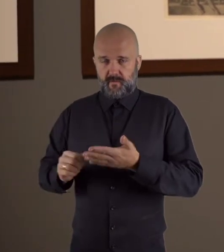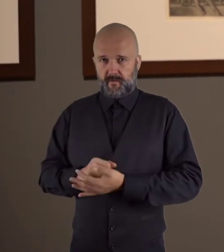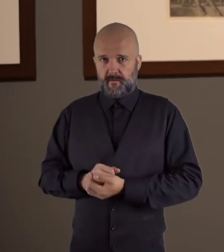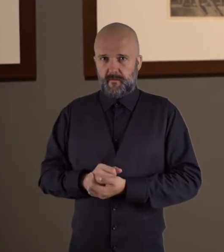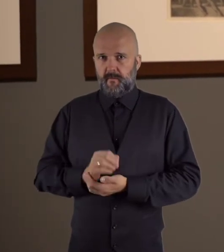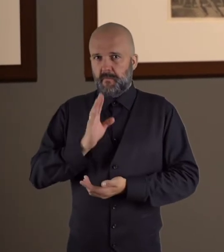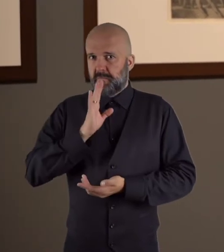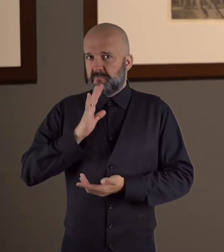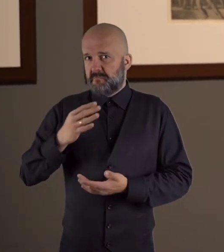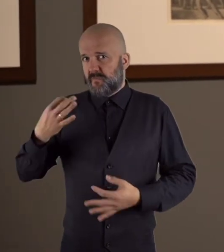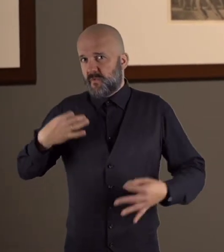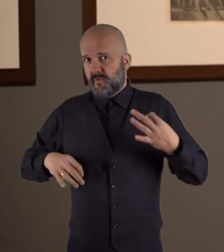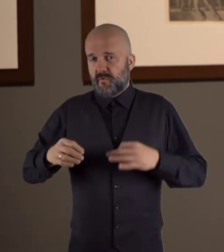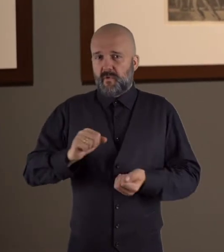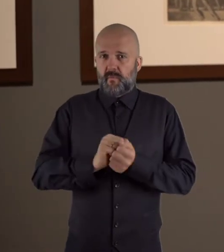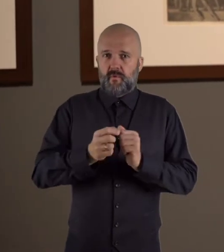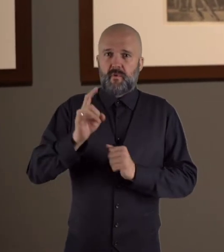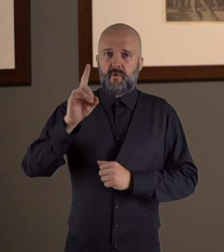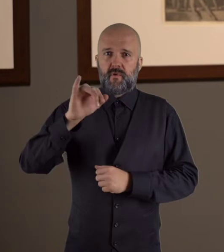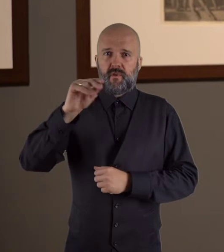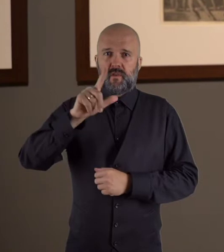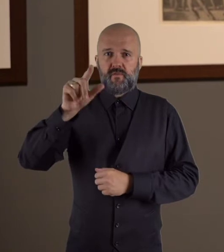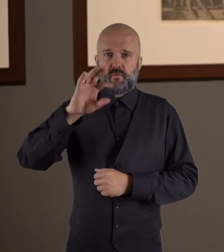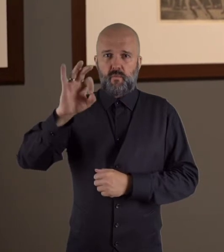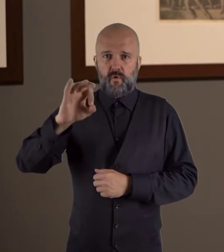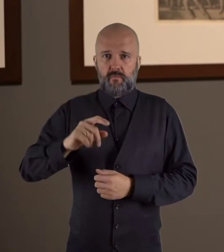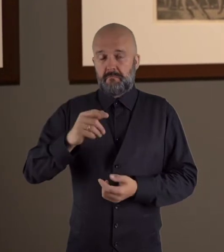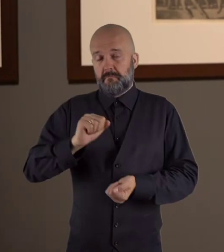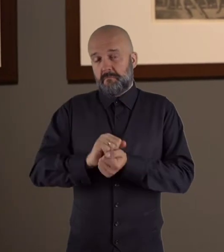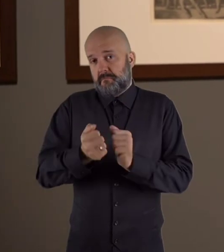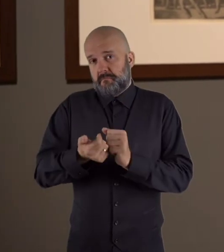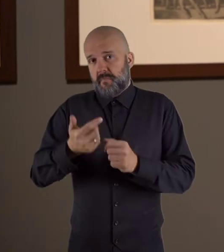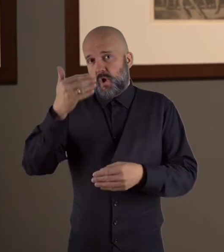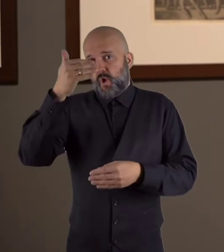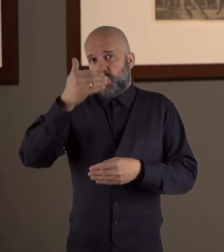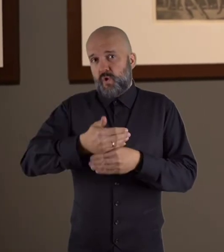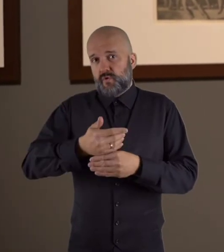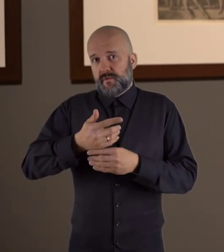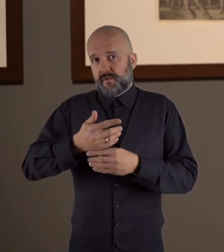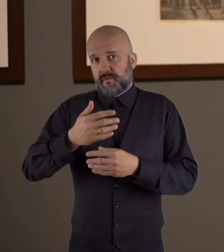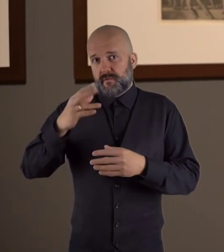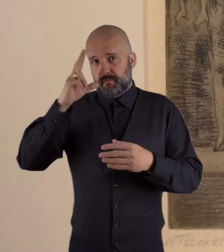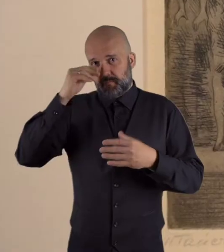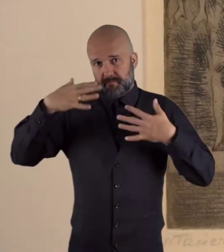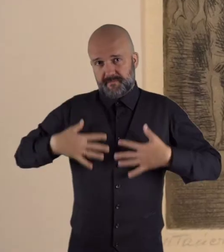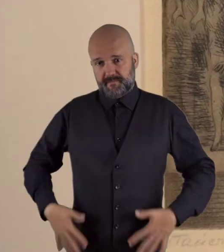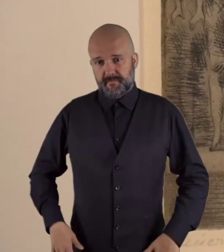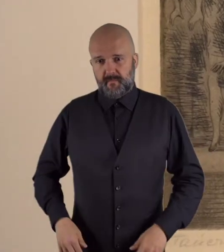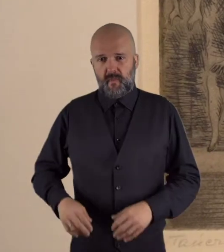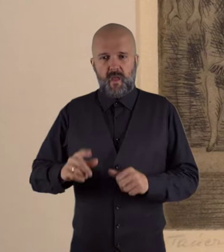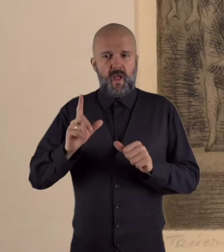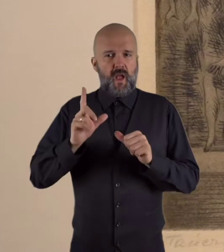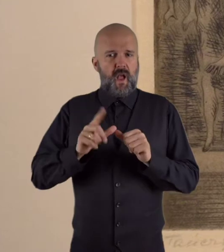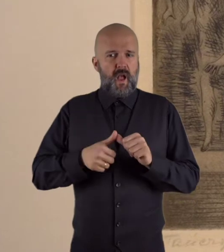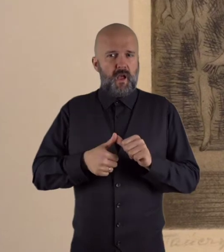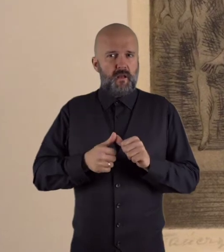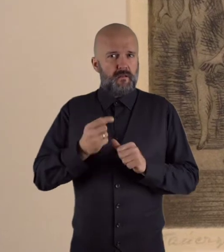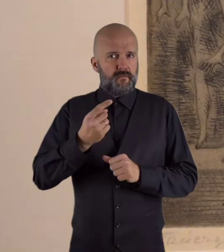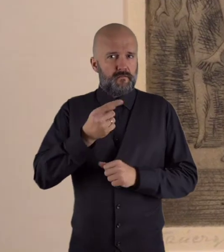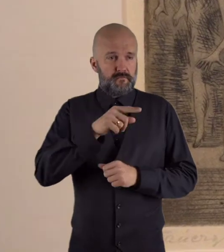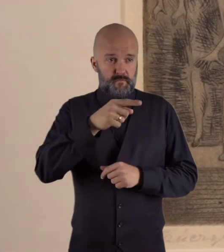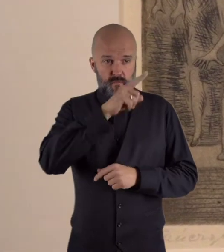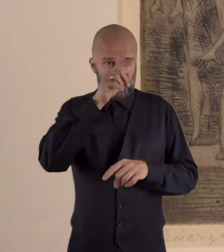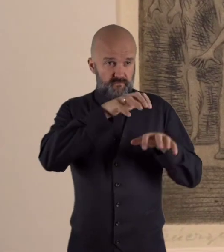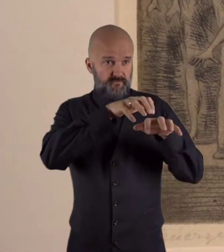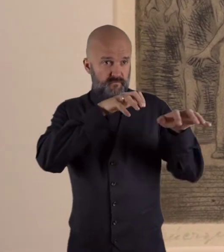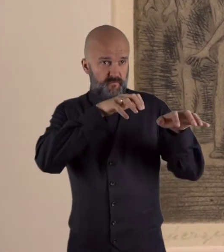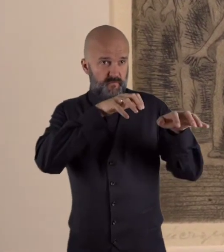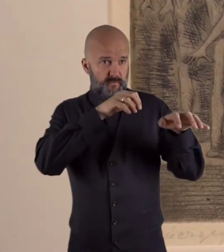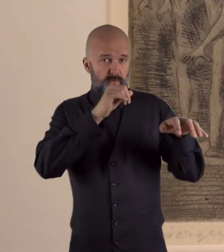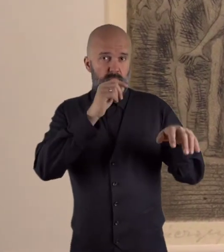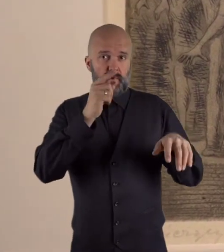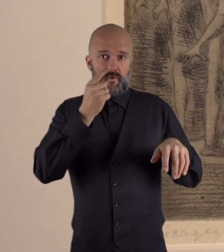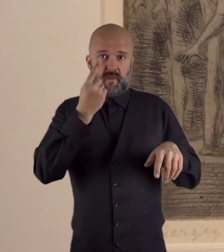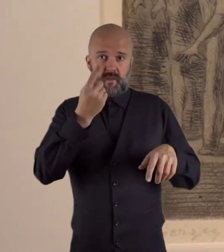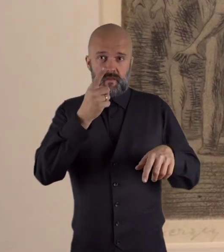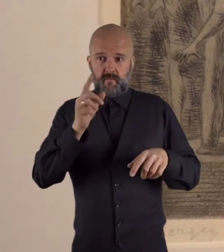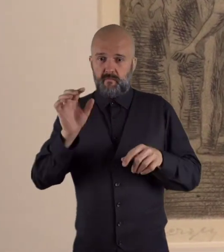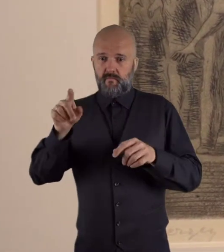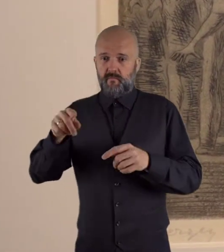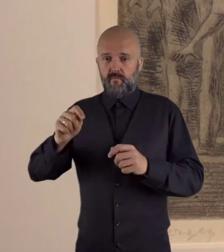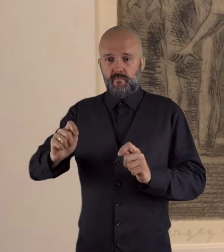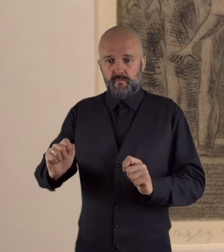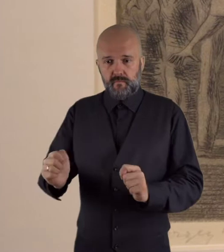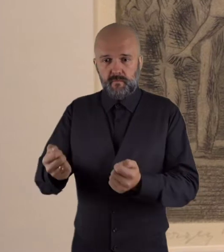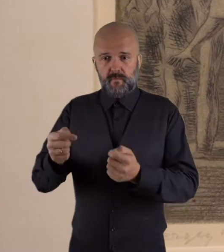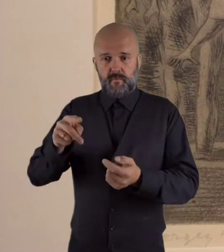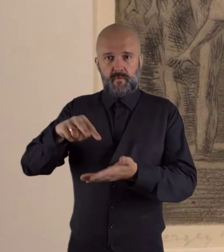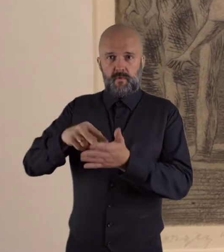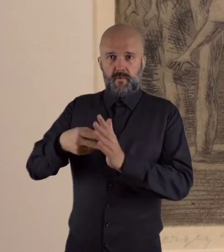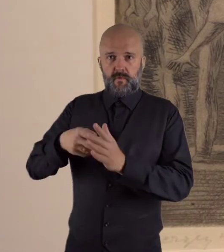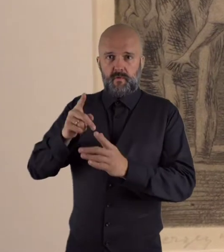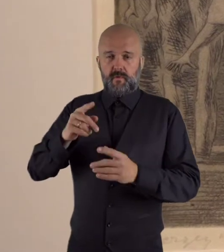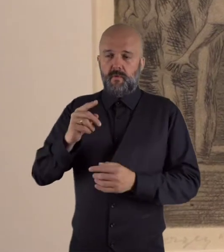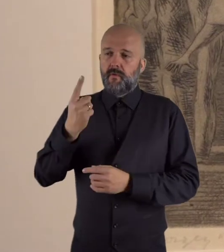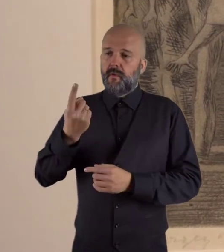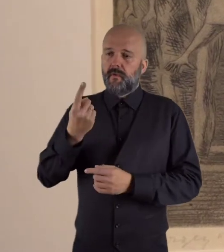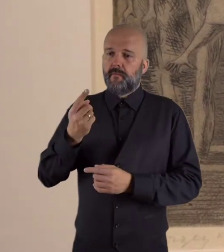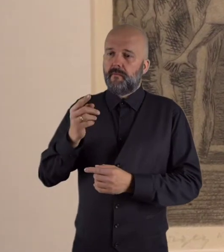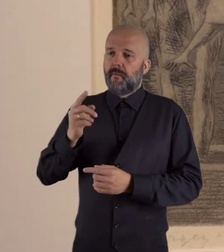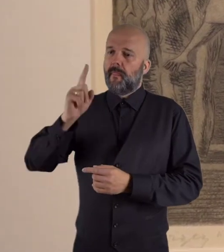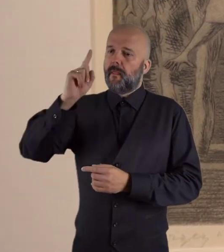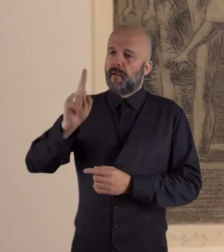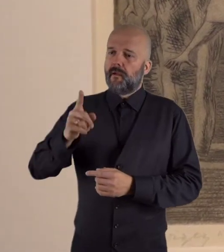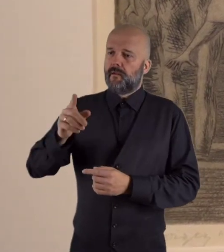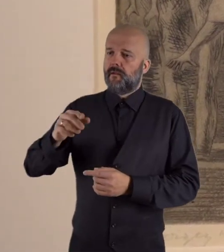a kind of tunic or goose, a nightgown, only that one of the people from the crowd starts this dancer, gives his dance a rhythm, clapping him,